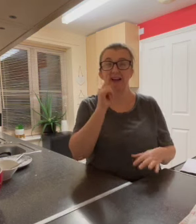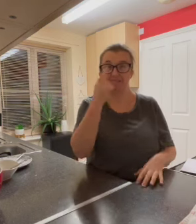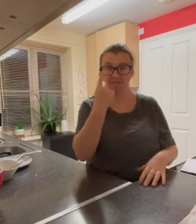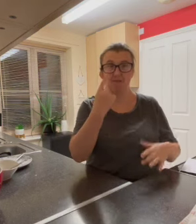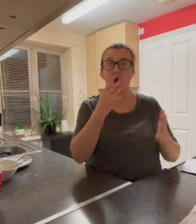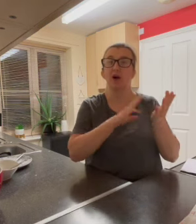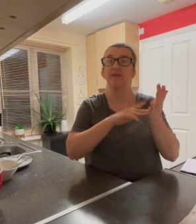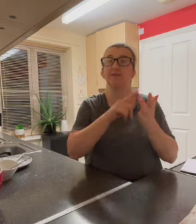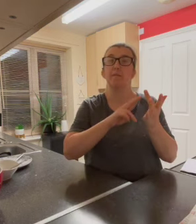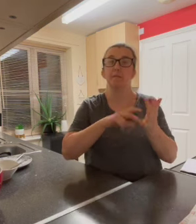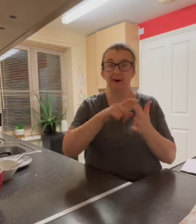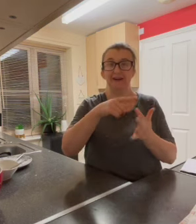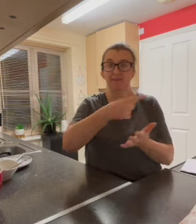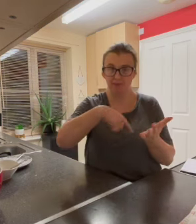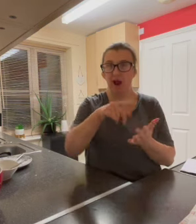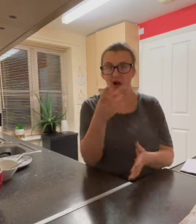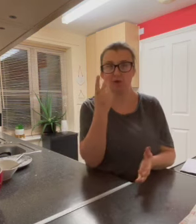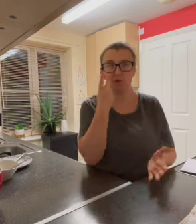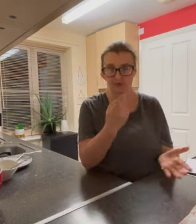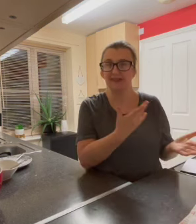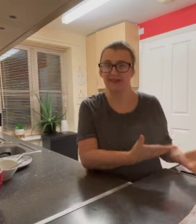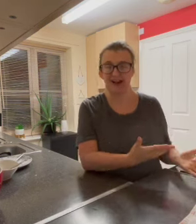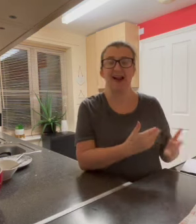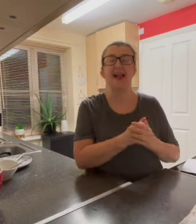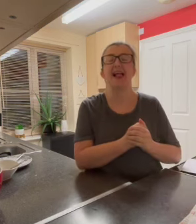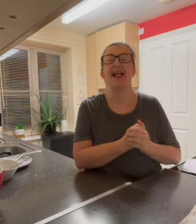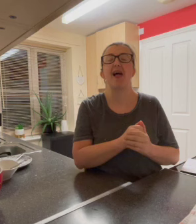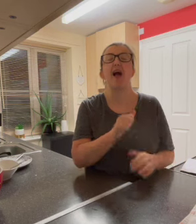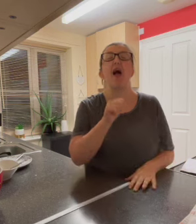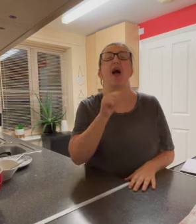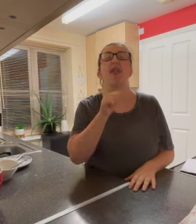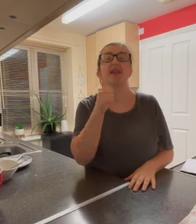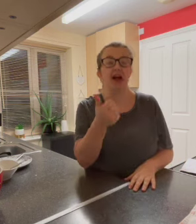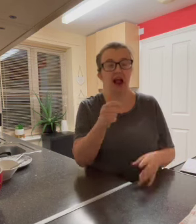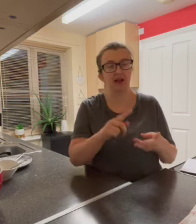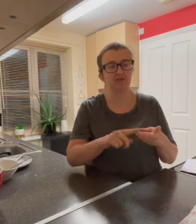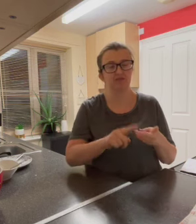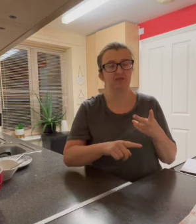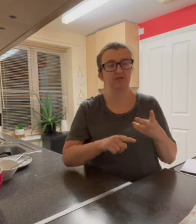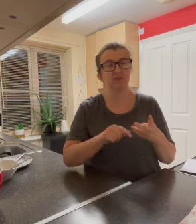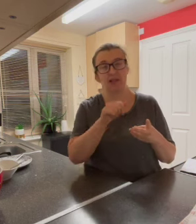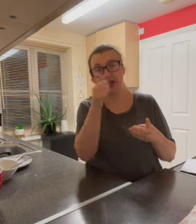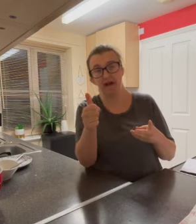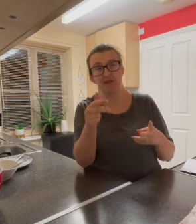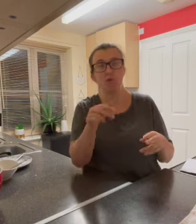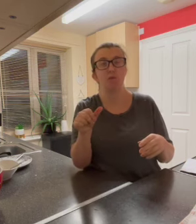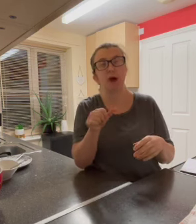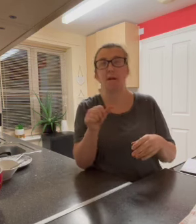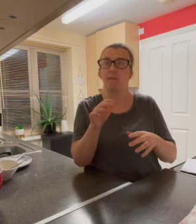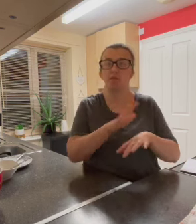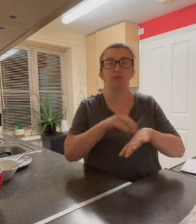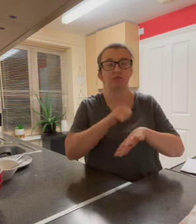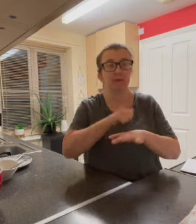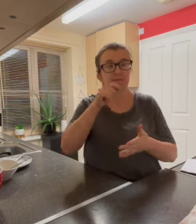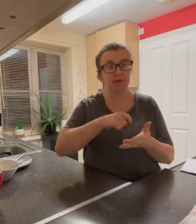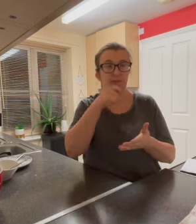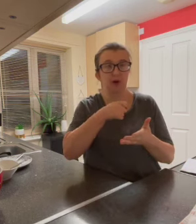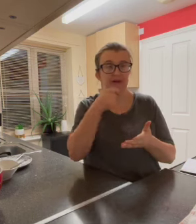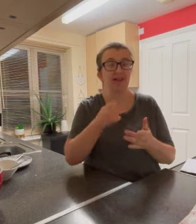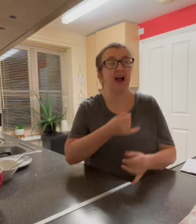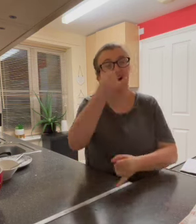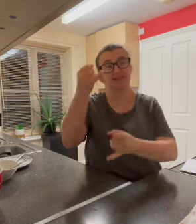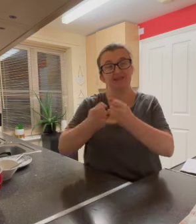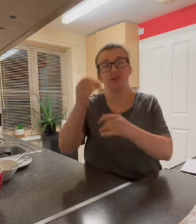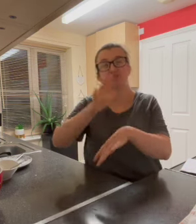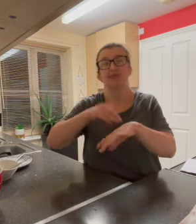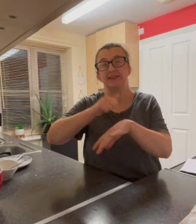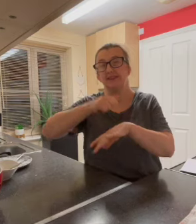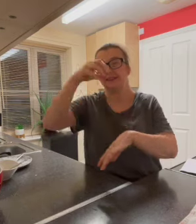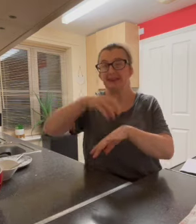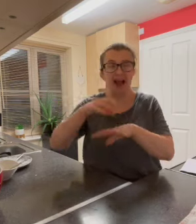Starting with mince pie filling which you are watching right now then next part will be Xmas pudding and then Xmas cake,